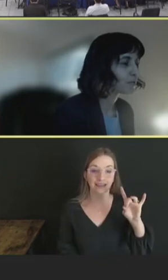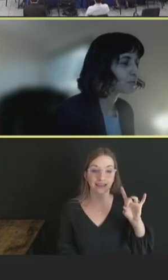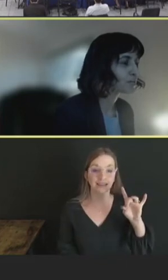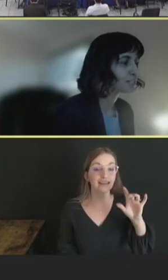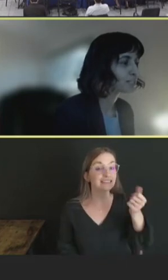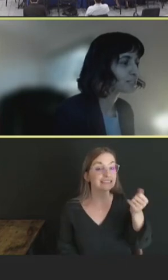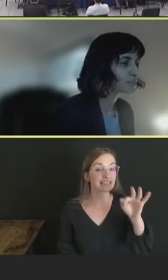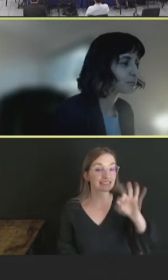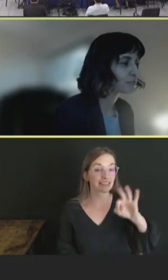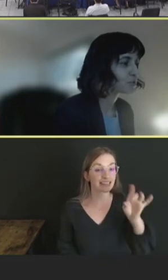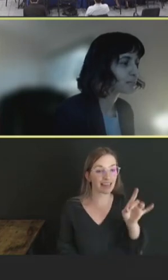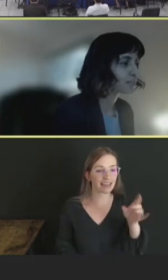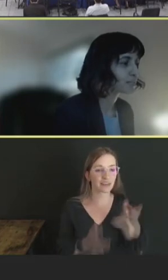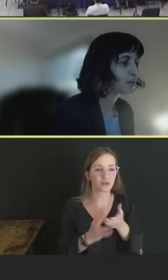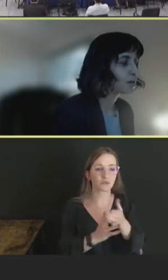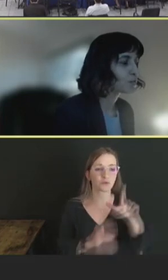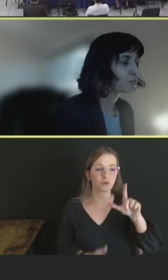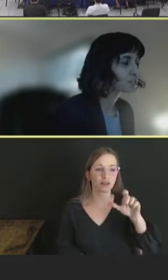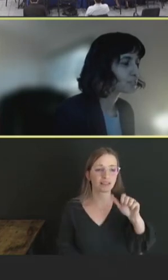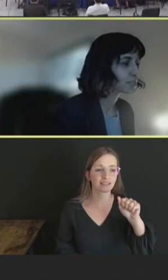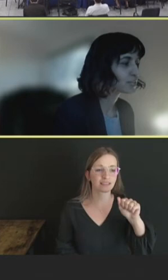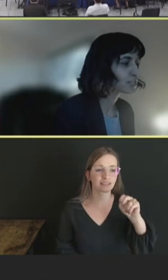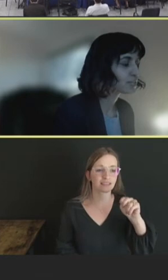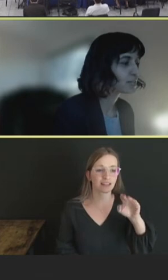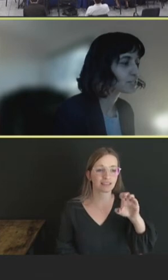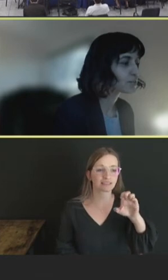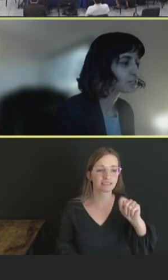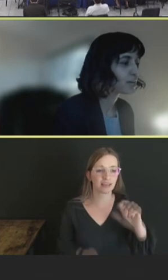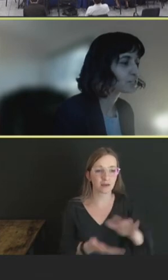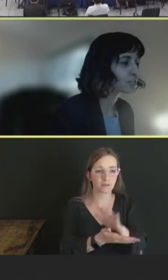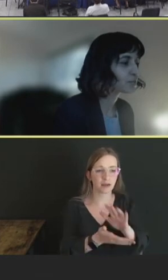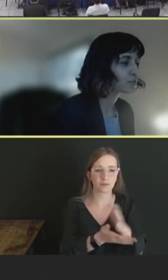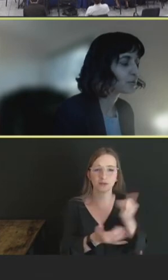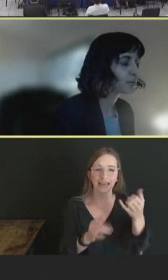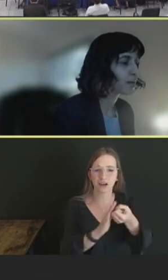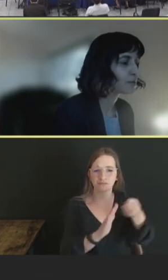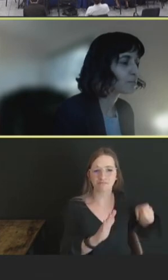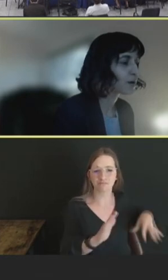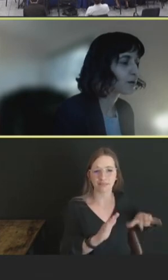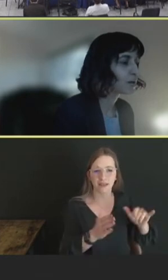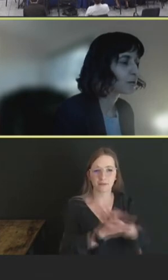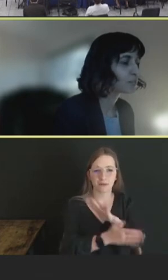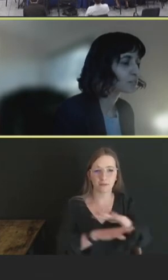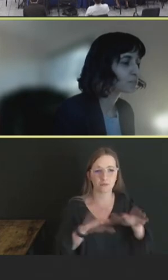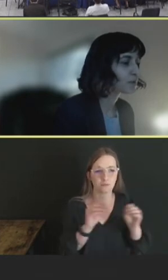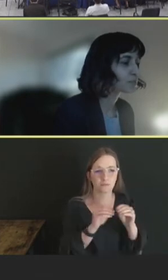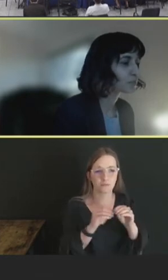which has since been retracted, which suggested an association between MMR, measles, mumps,